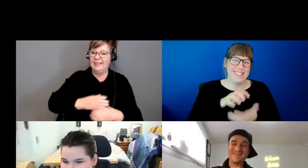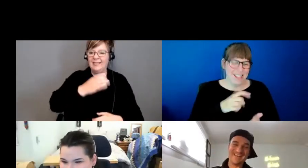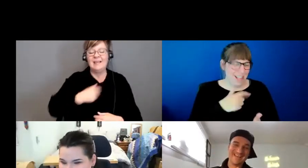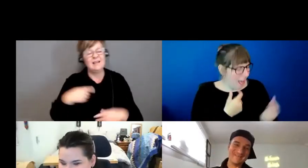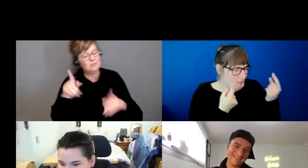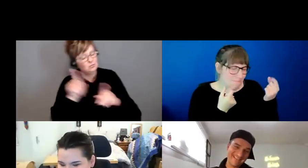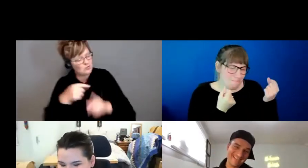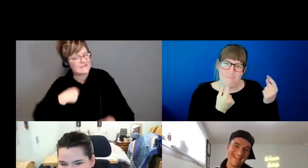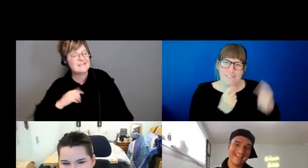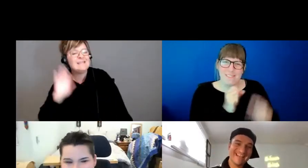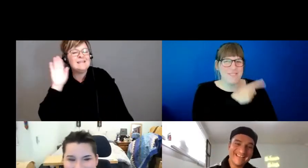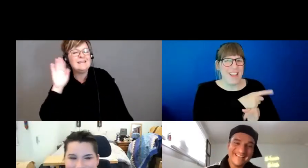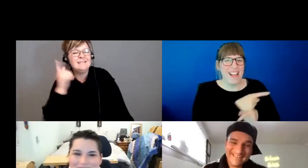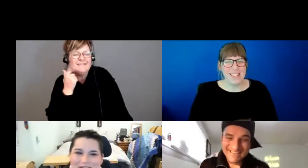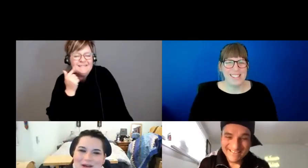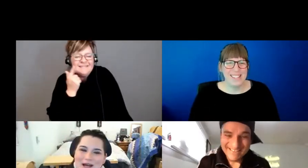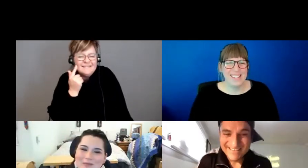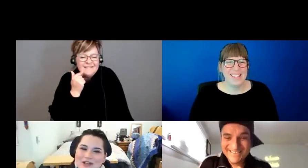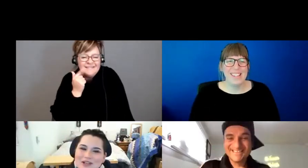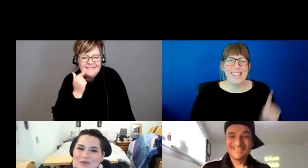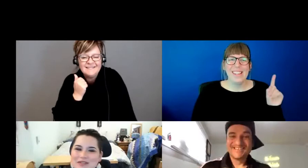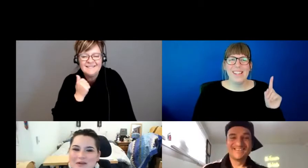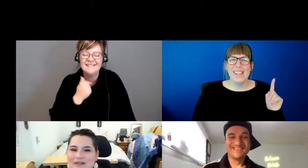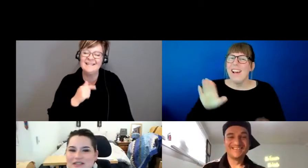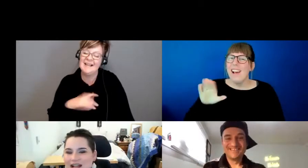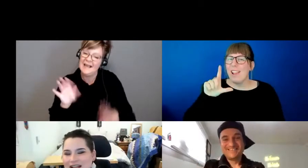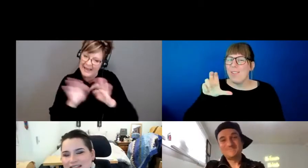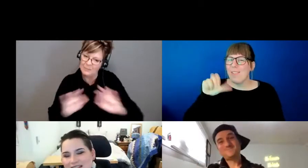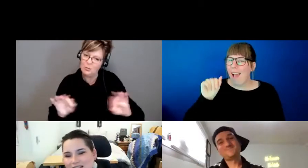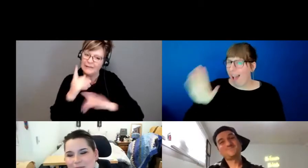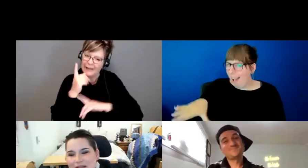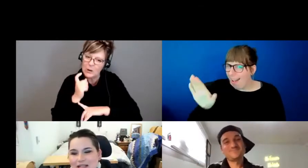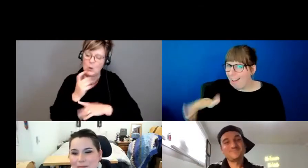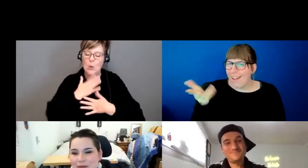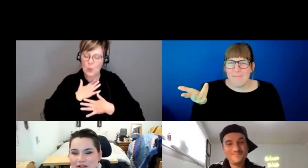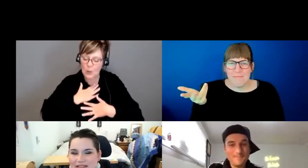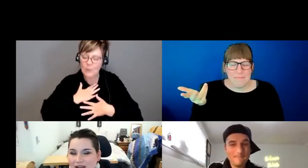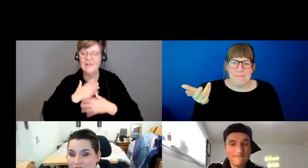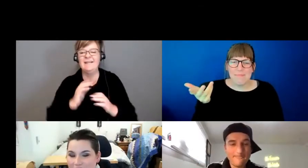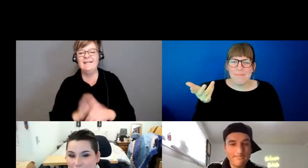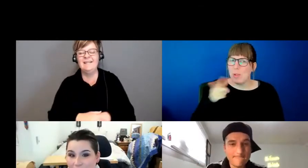SO, LUCA, WHY DON'T YOU START BY JUST TELLING US A LITTLE BIT ABOUT YOURSELF AND WHAT YOU